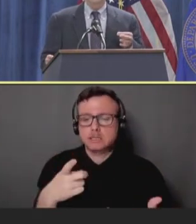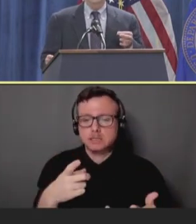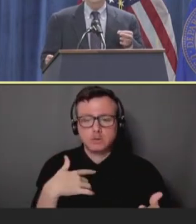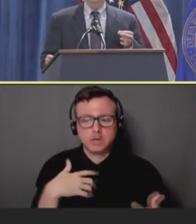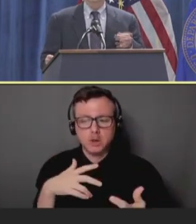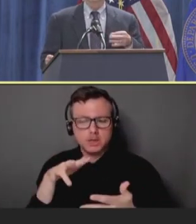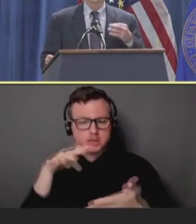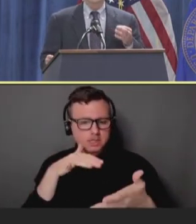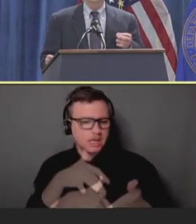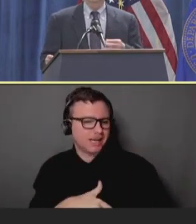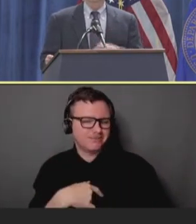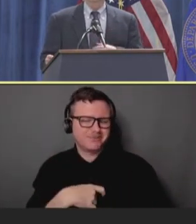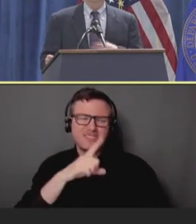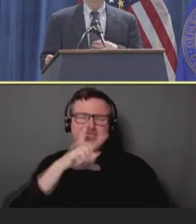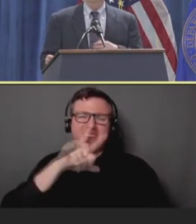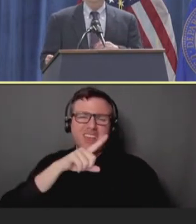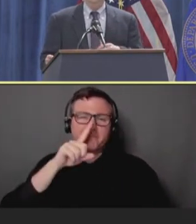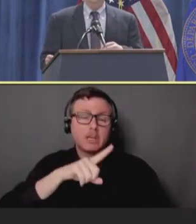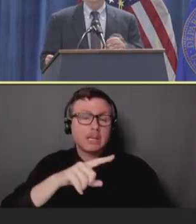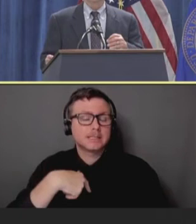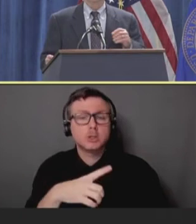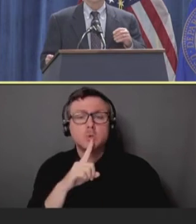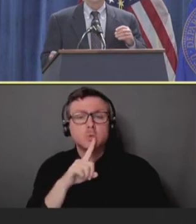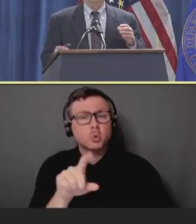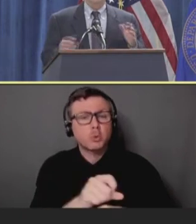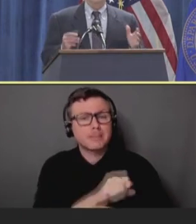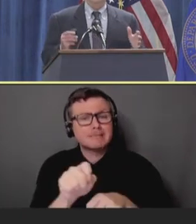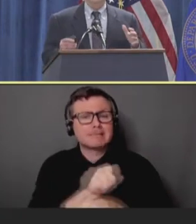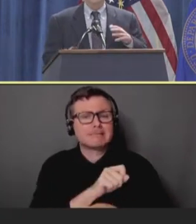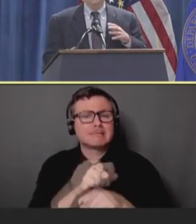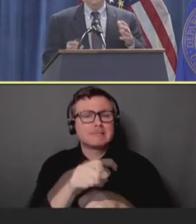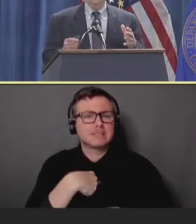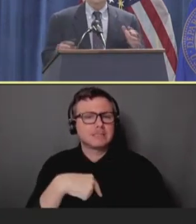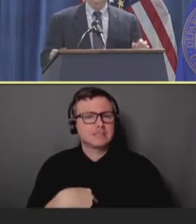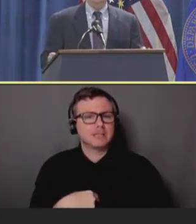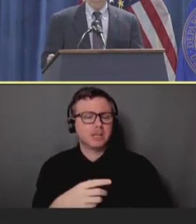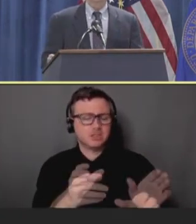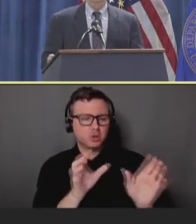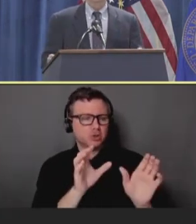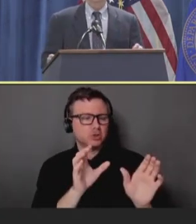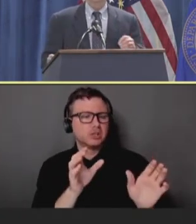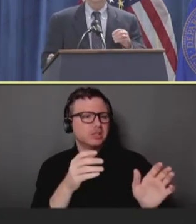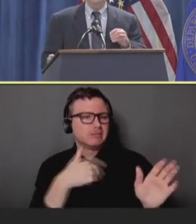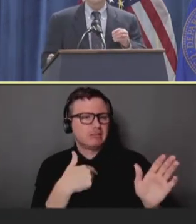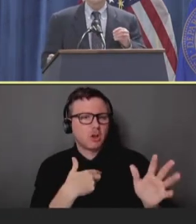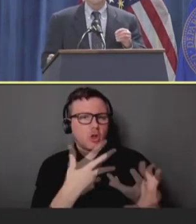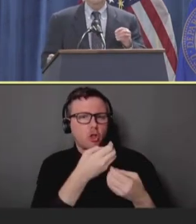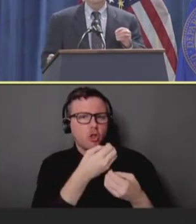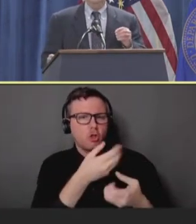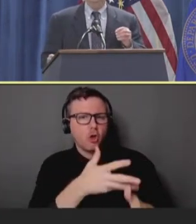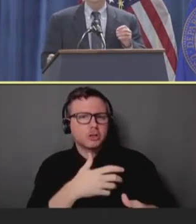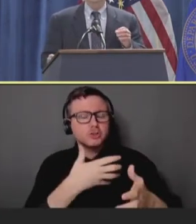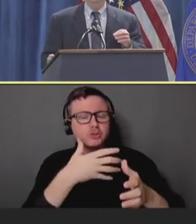fraudulent, totally discredited, that basically showed a correlation between the MMR vaccine